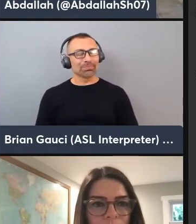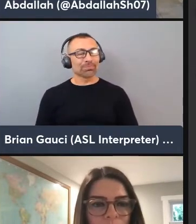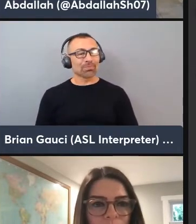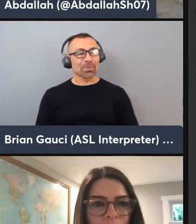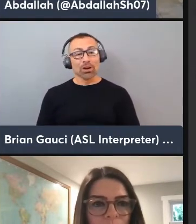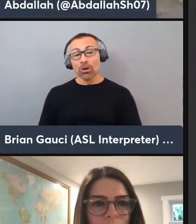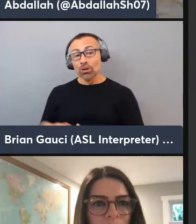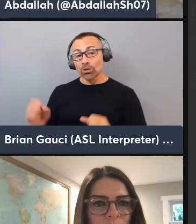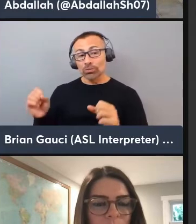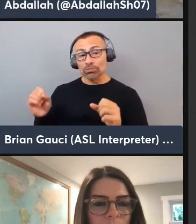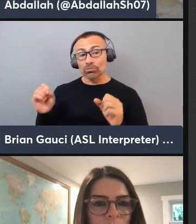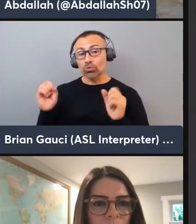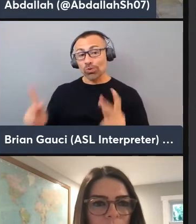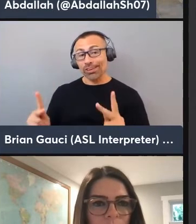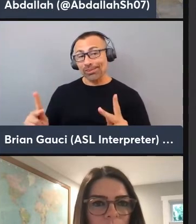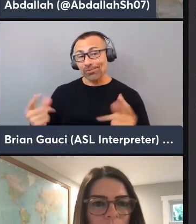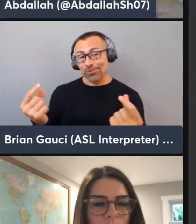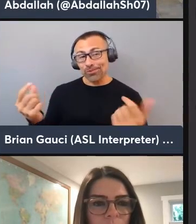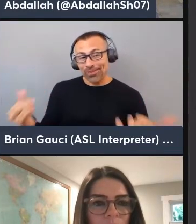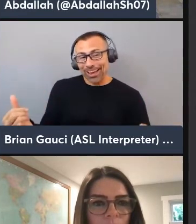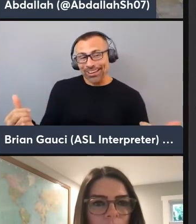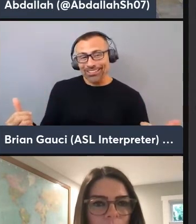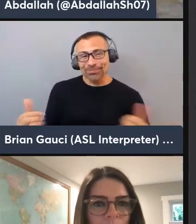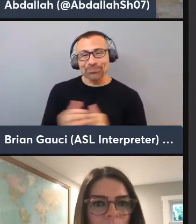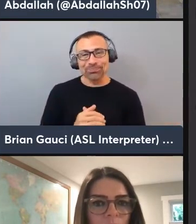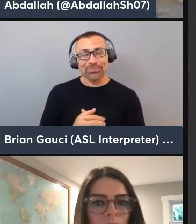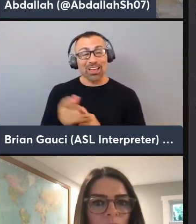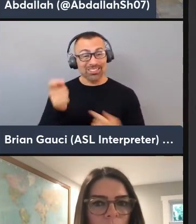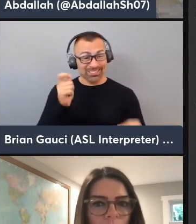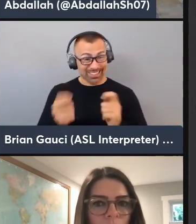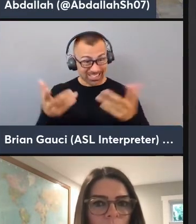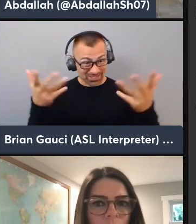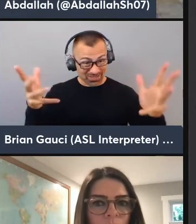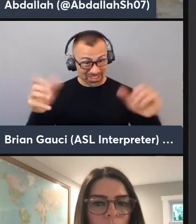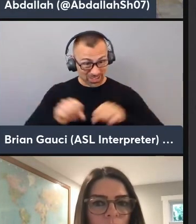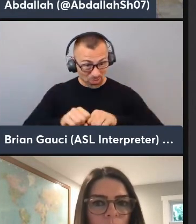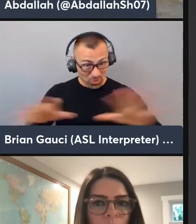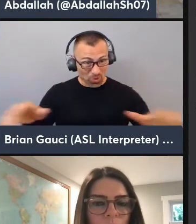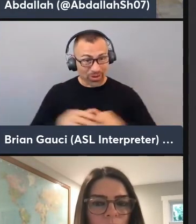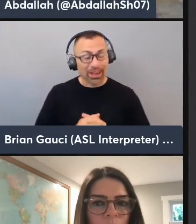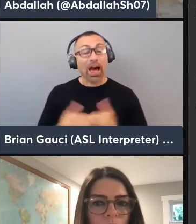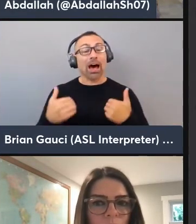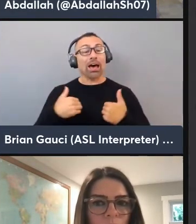I have in here my main application. So within the application,